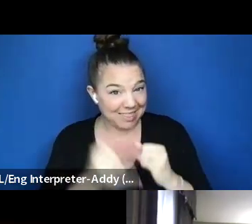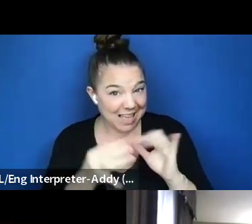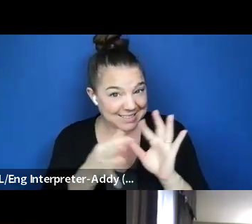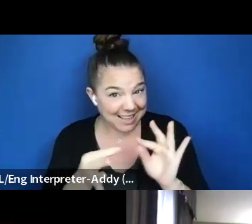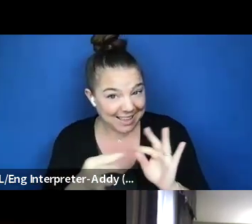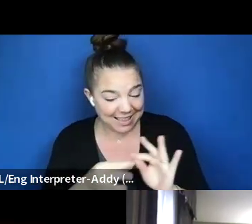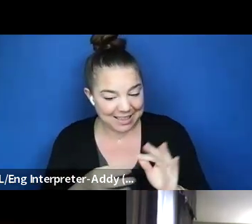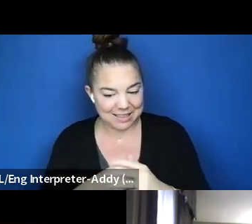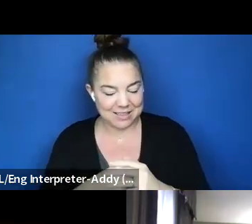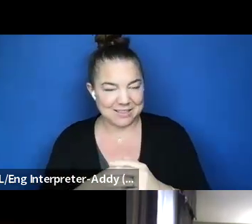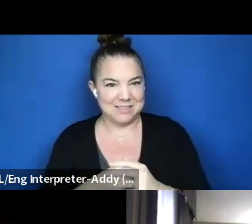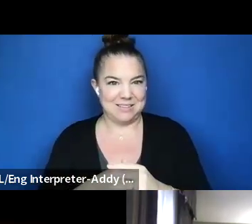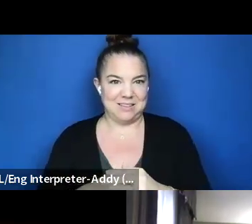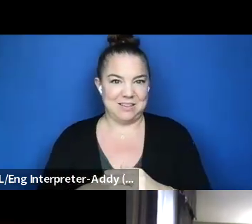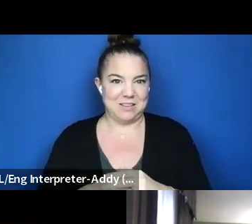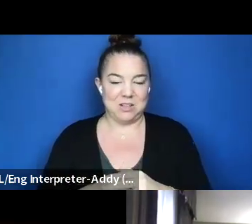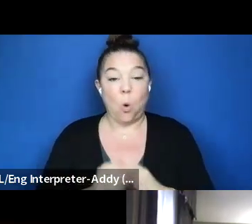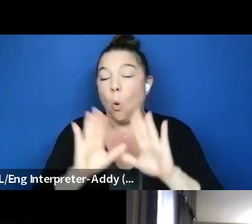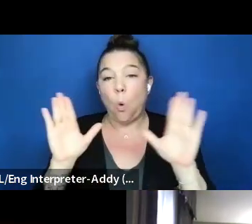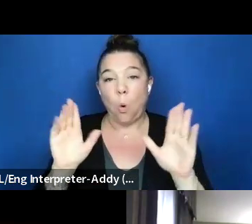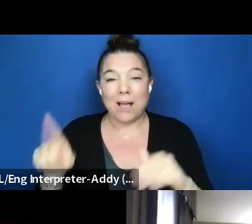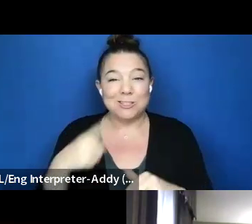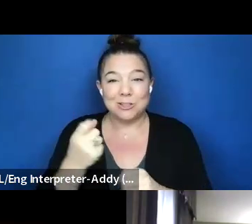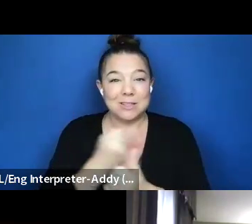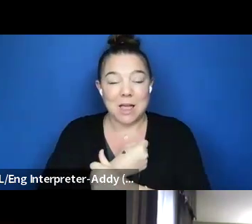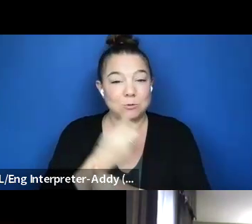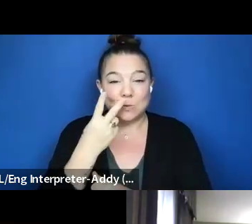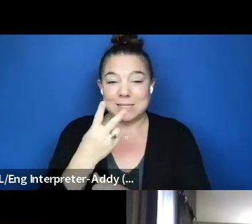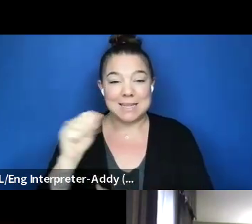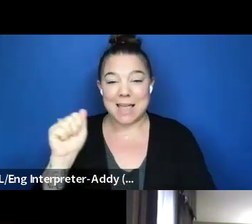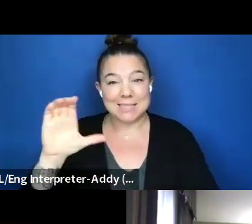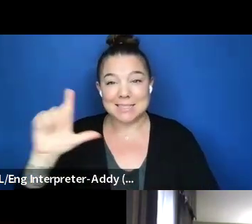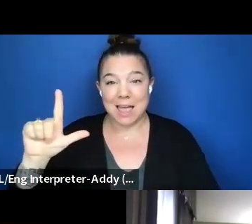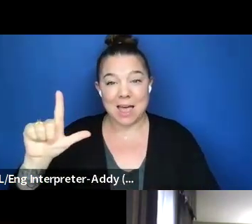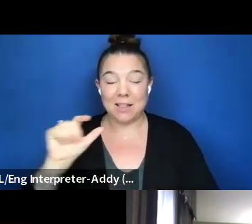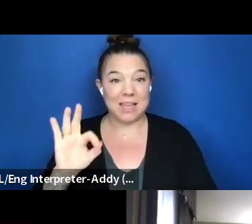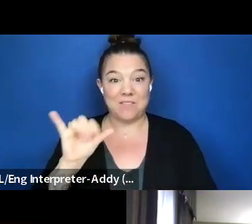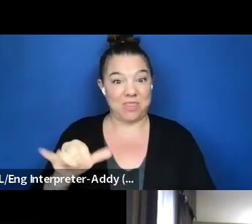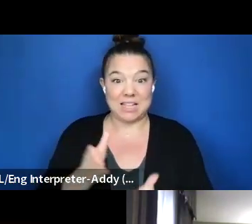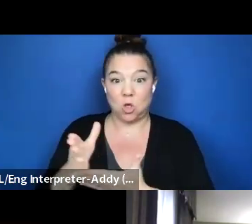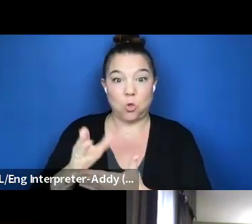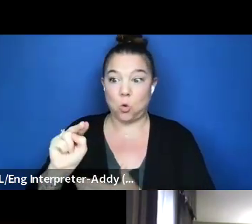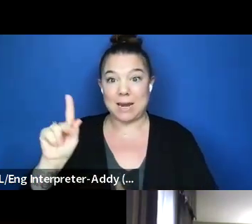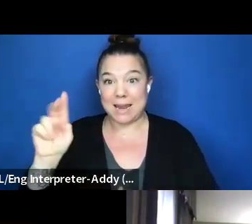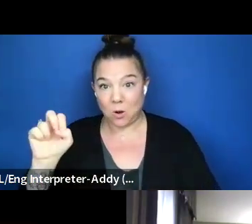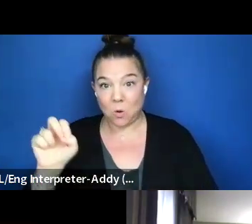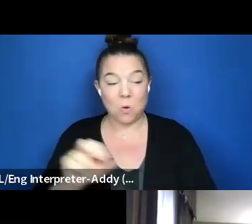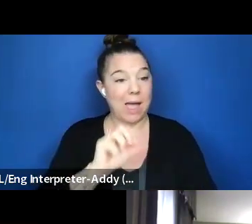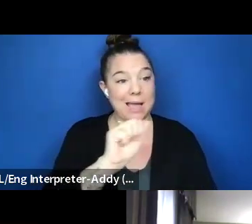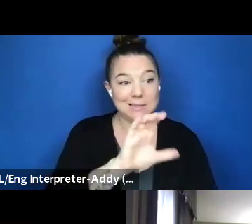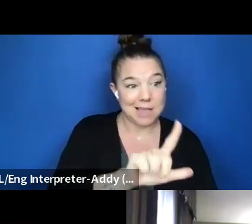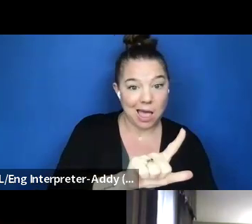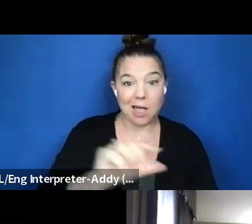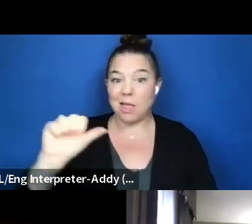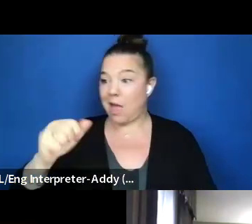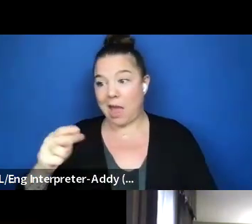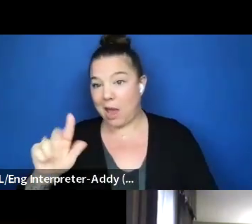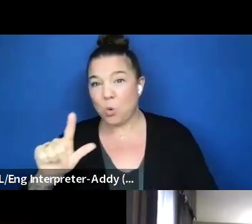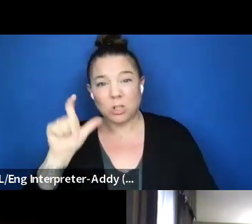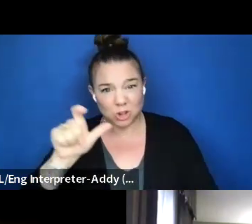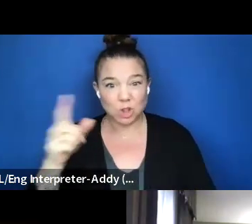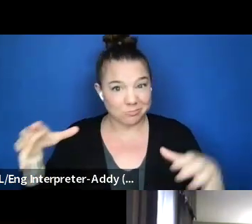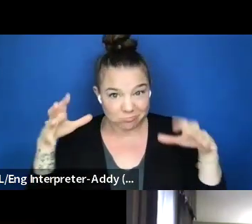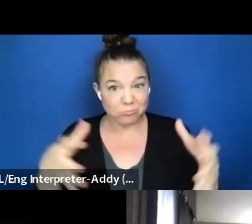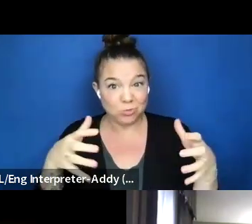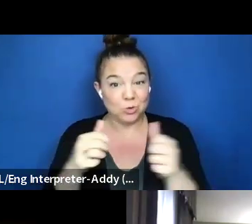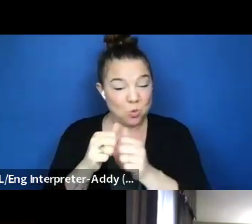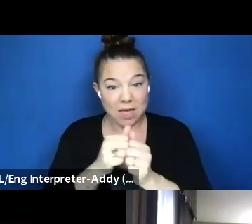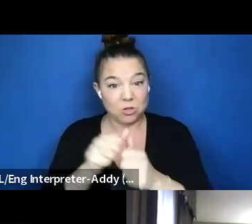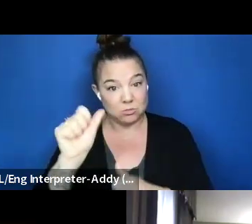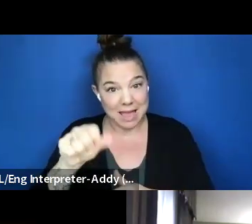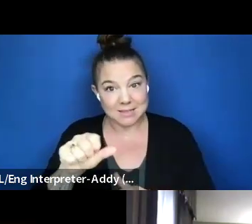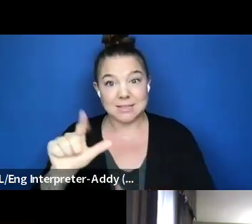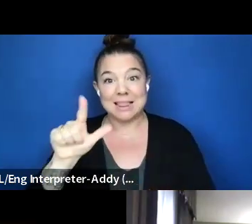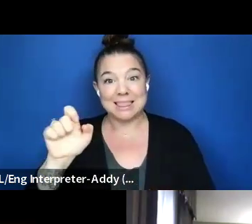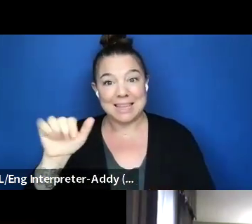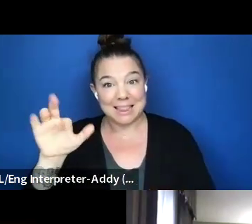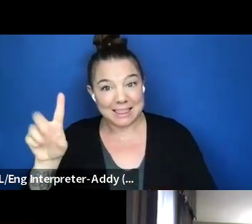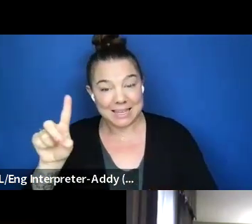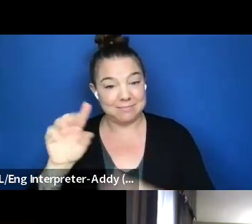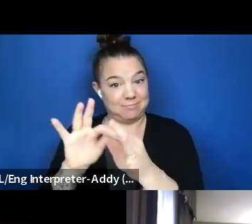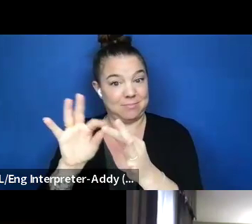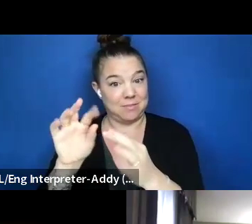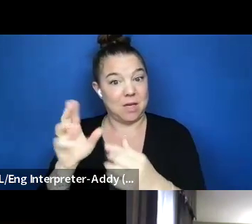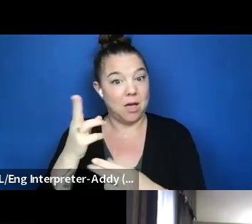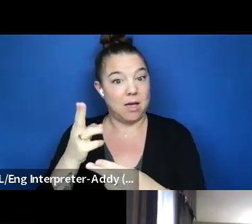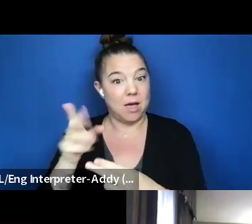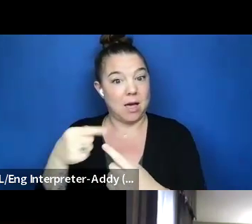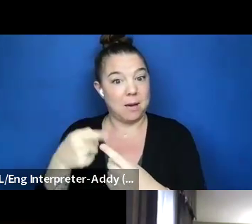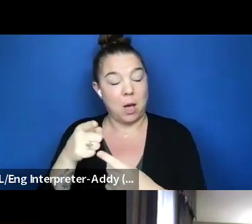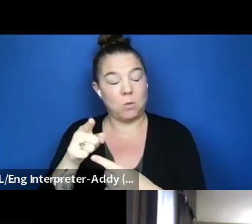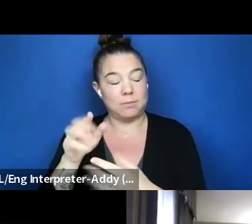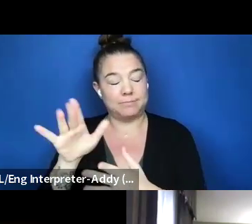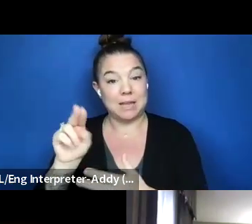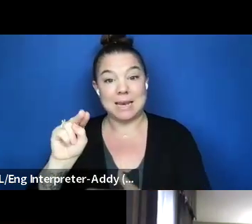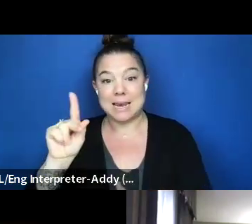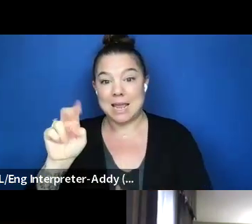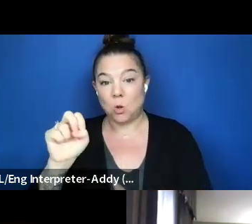Don Posh: Oh, I just love to see Acl, you know. If it's going through nickel and acl April, it should all be together, and that what Leland was talking about with those those nickel advocacy.